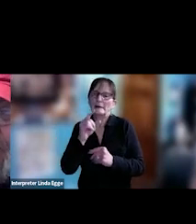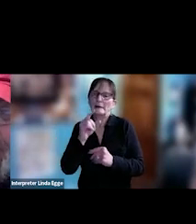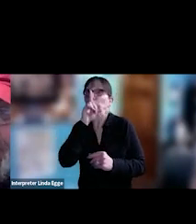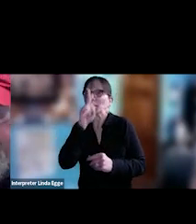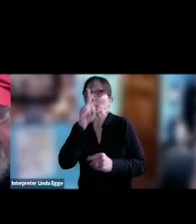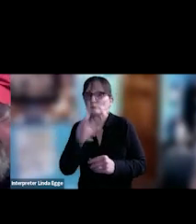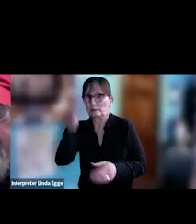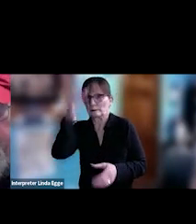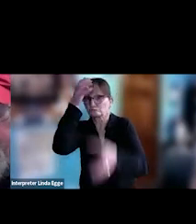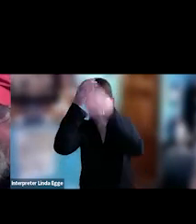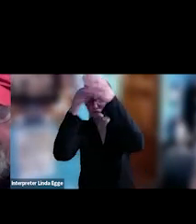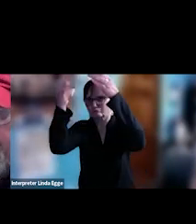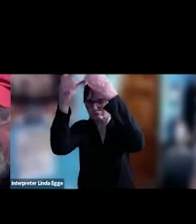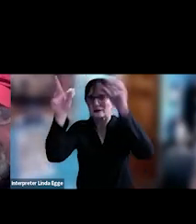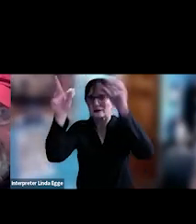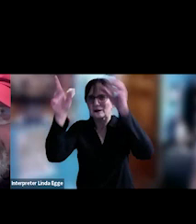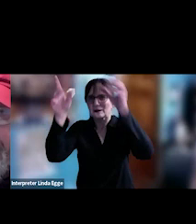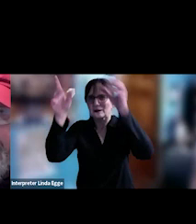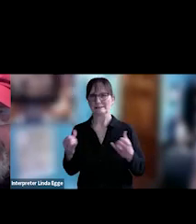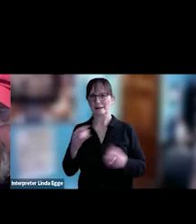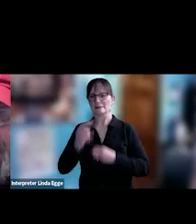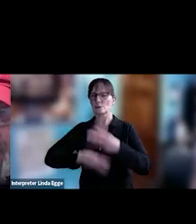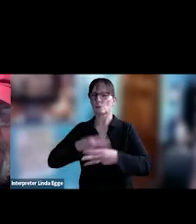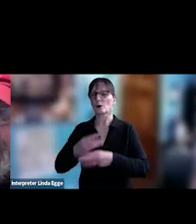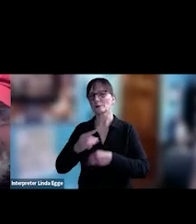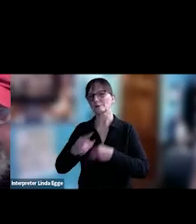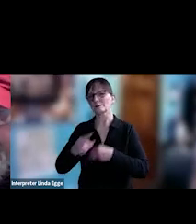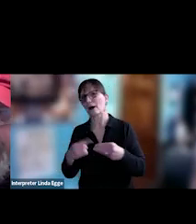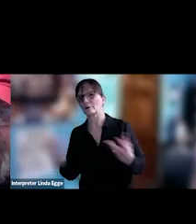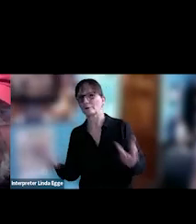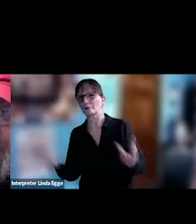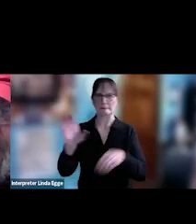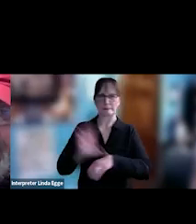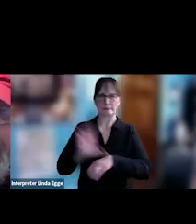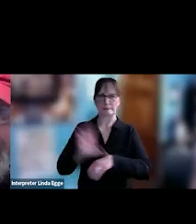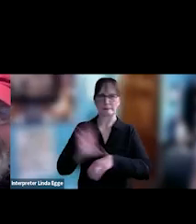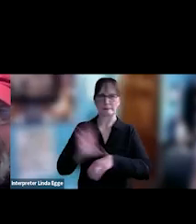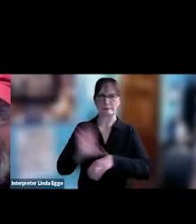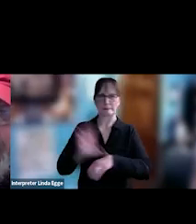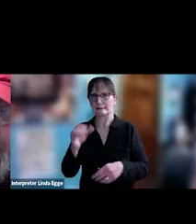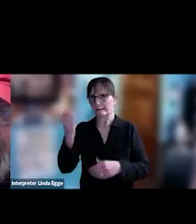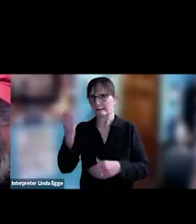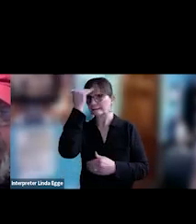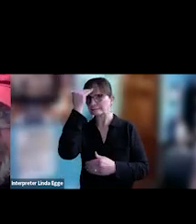Don't say that. Well, today's world, it's all about, you know, computers and, you know, knowledge jobs, you know?